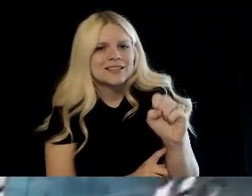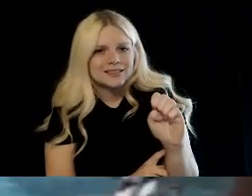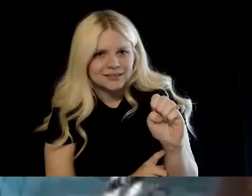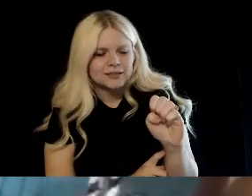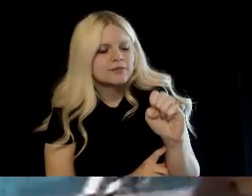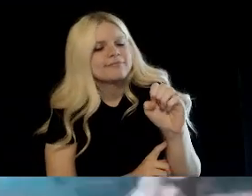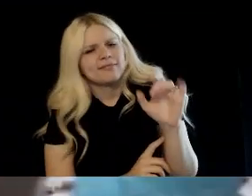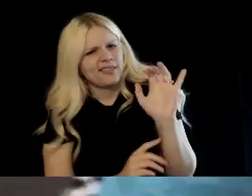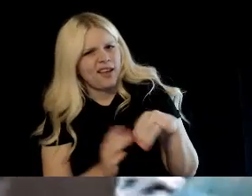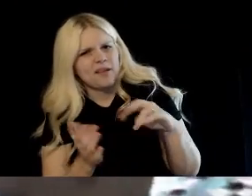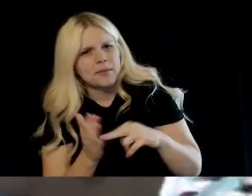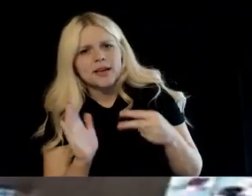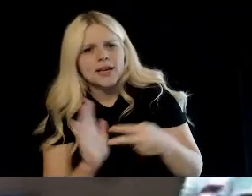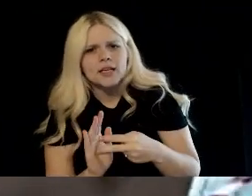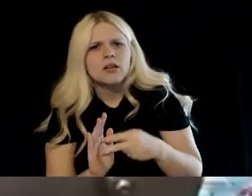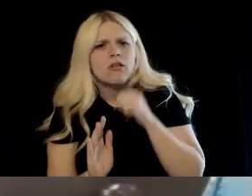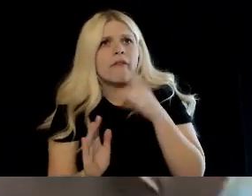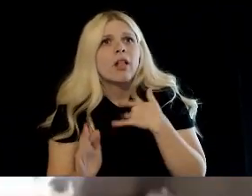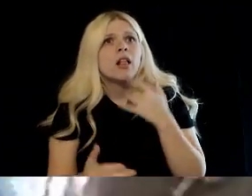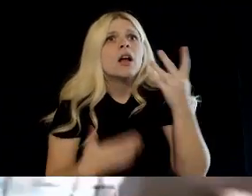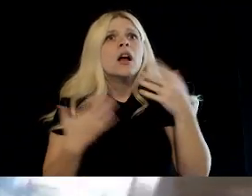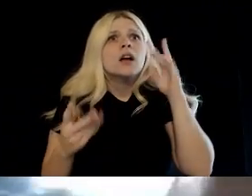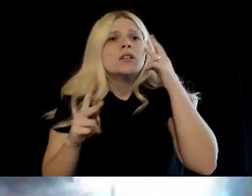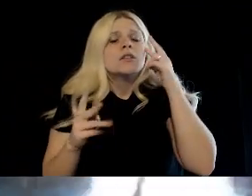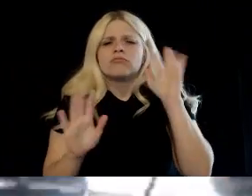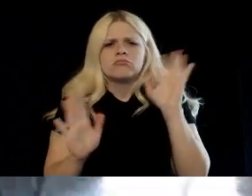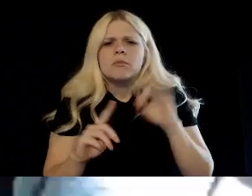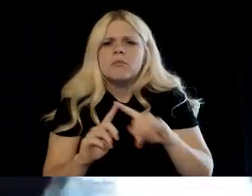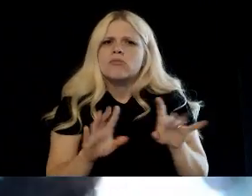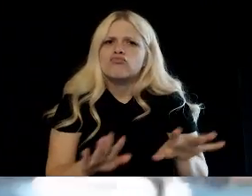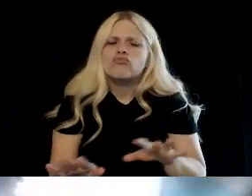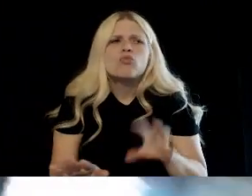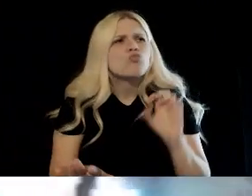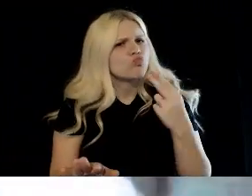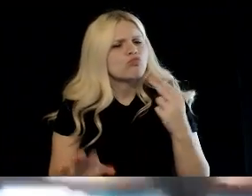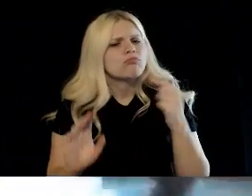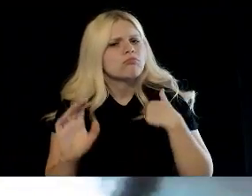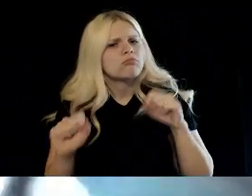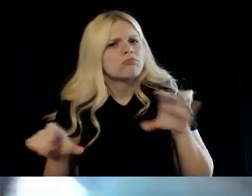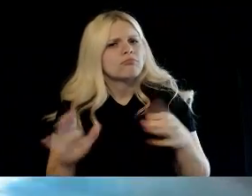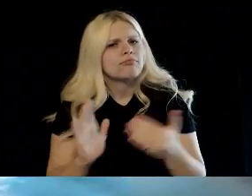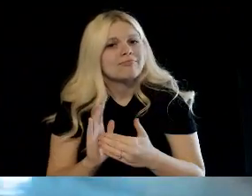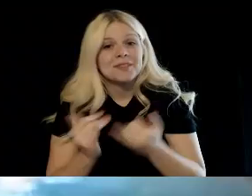Michelle: Yes, Exactly. So he got lots of good fish, got to go in the pool, so he's gonna come back out